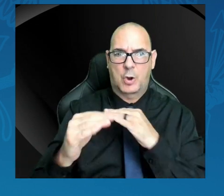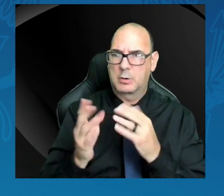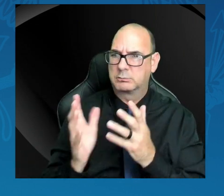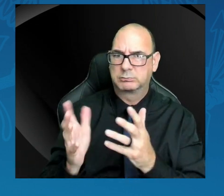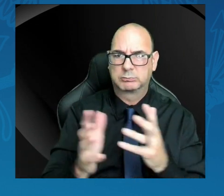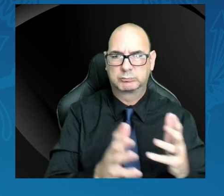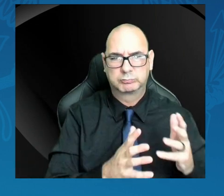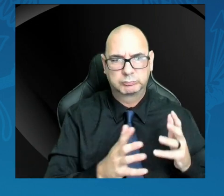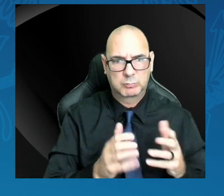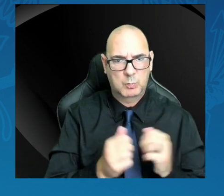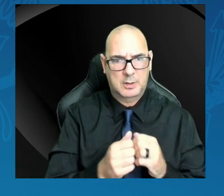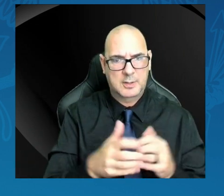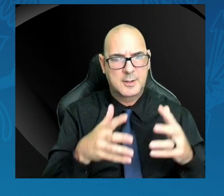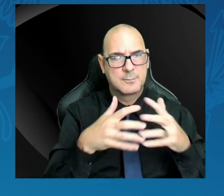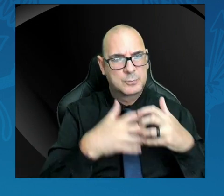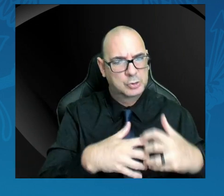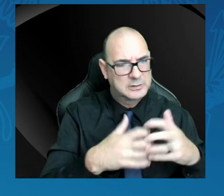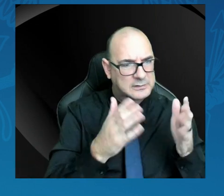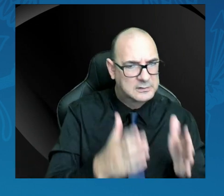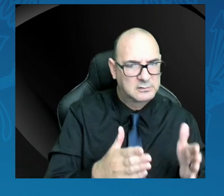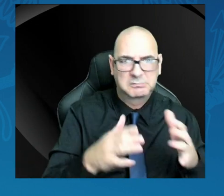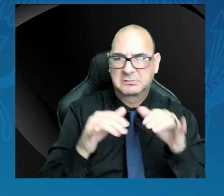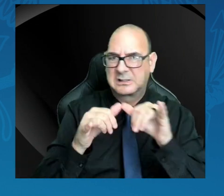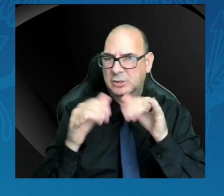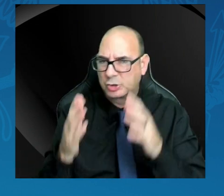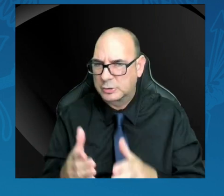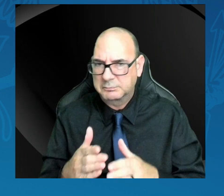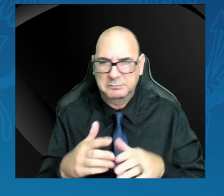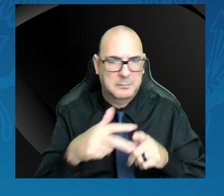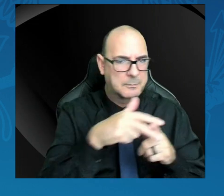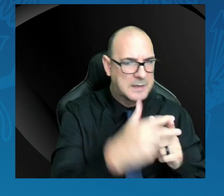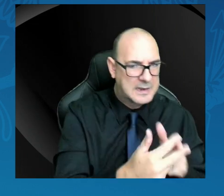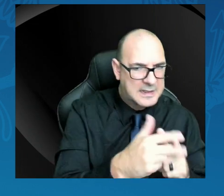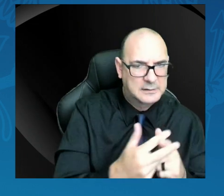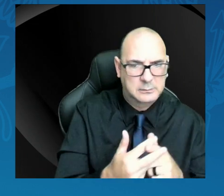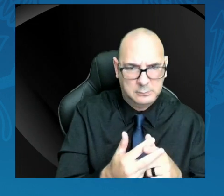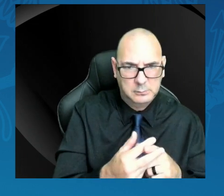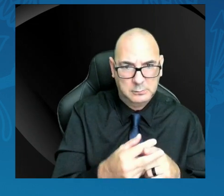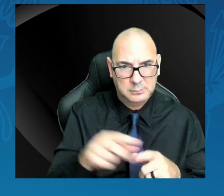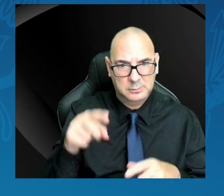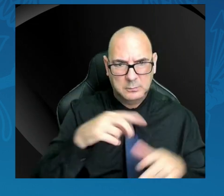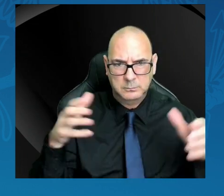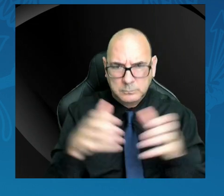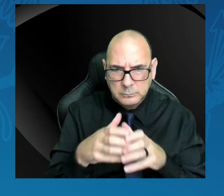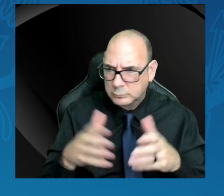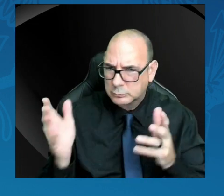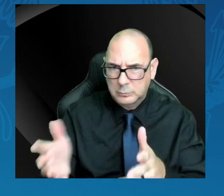And we talked about what we're all talking about right now. Electric school busses and electric vehicles